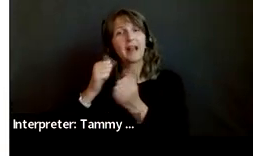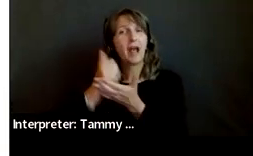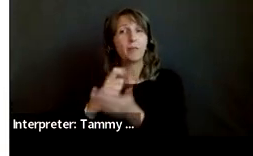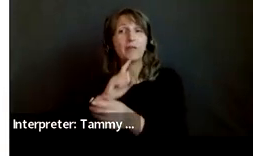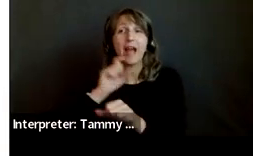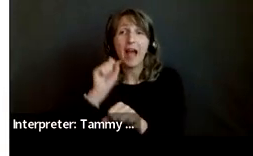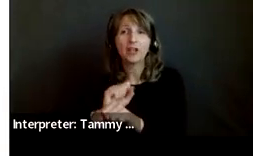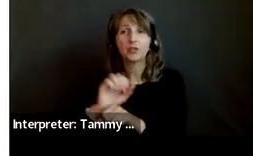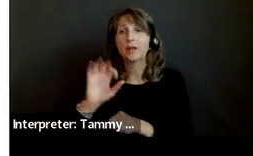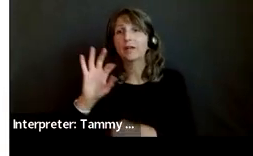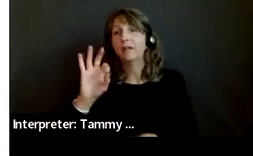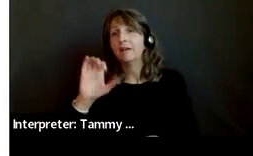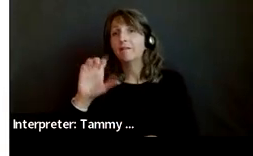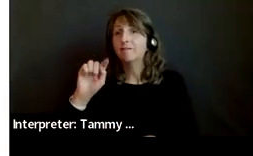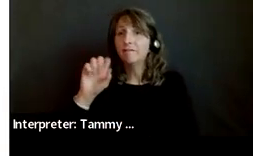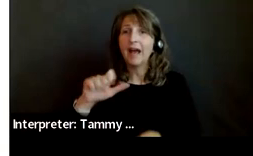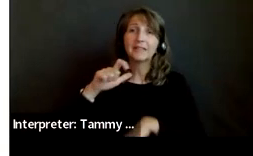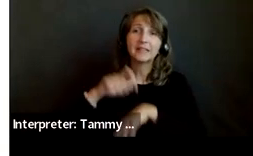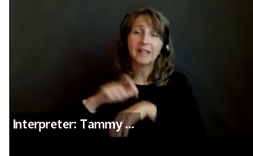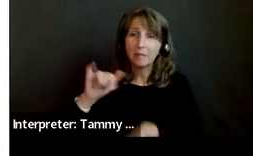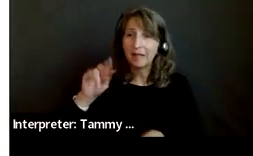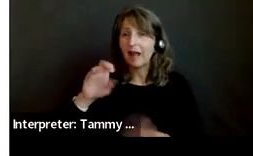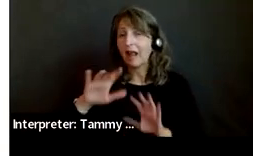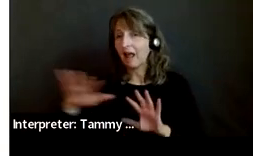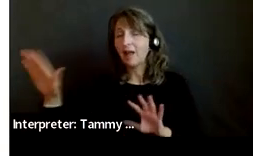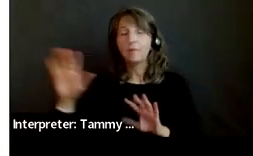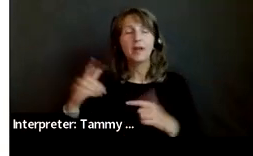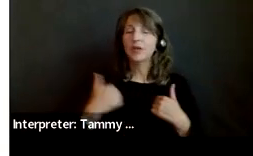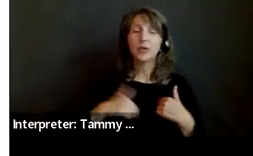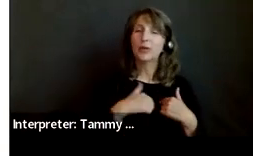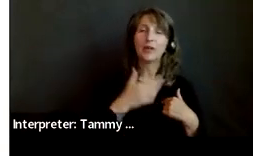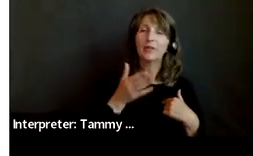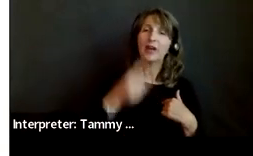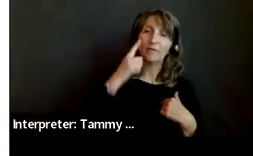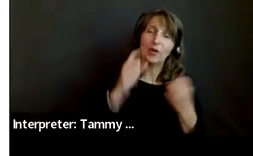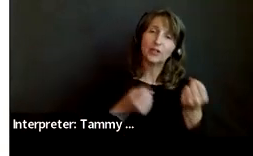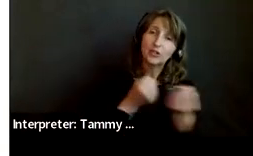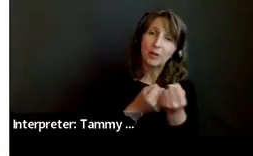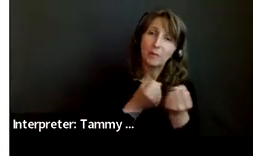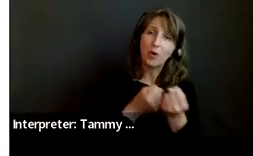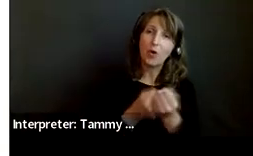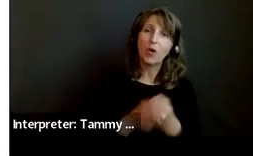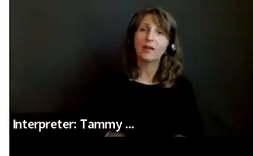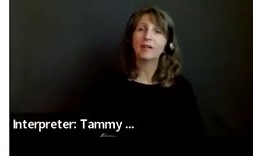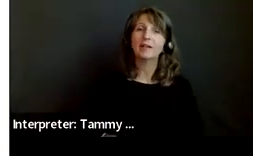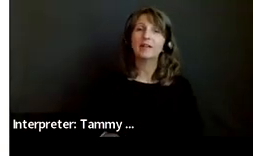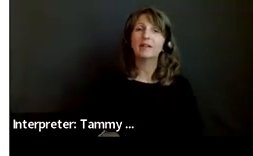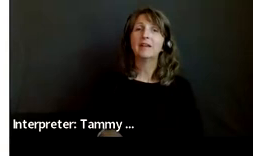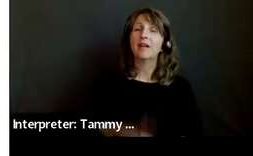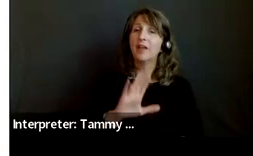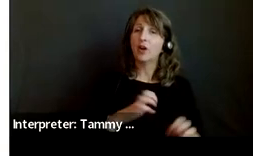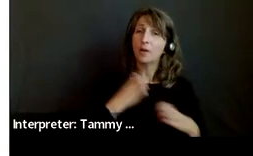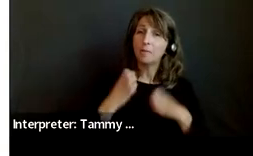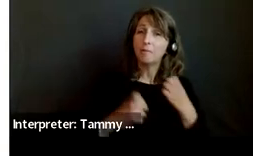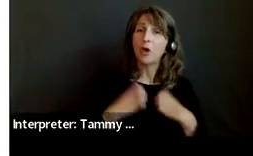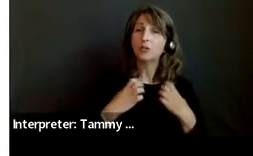We are being supported. We are validating emotions and we are helping someone to stay de-escalated and get to a point of being able to cope.